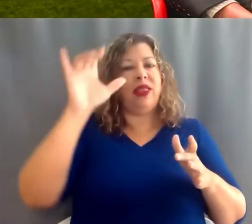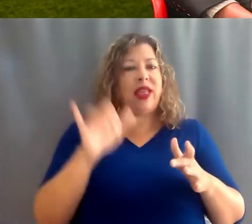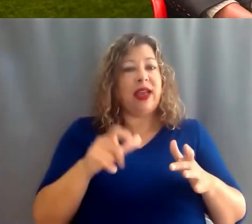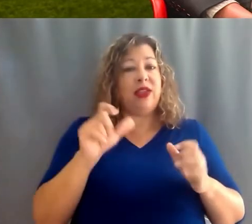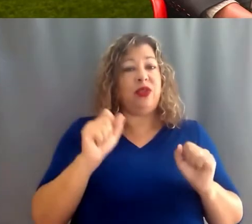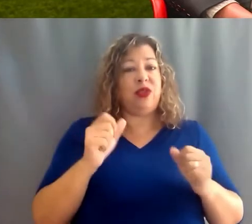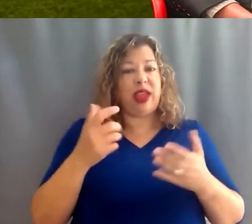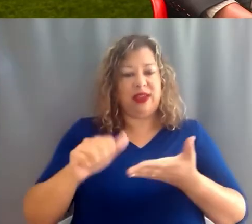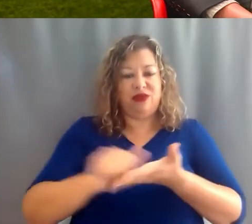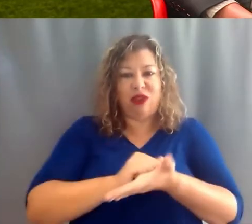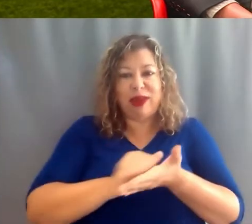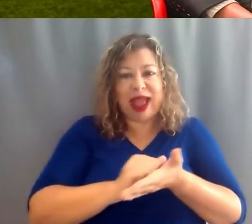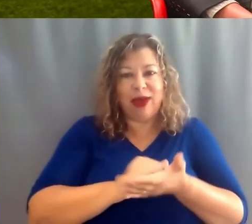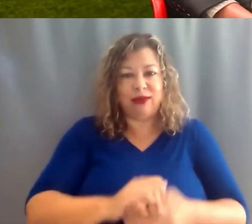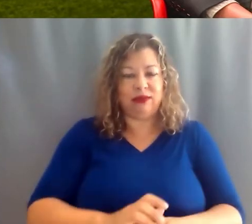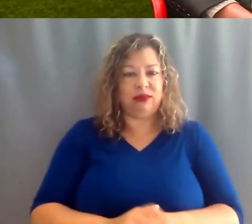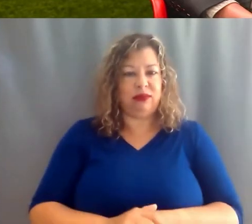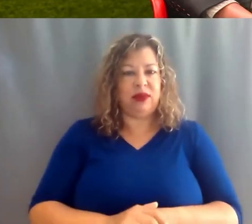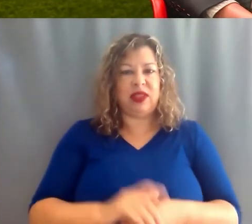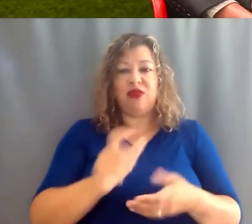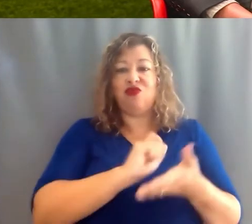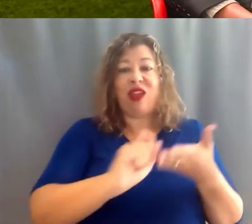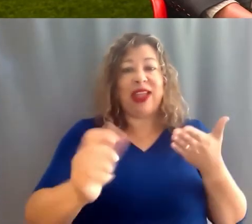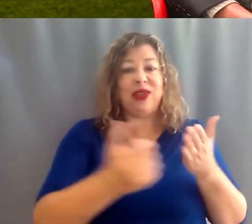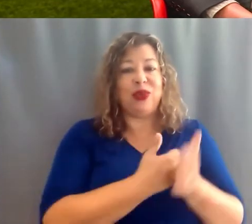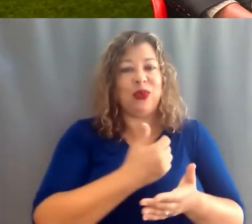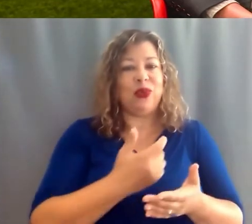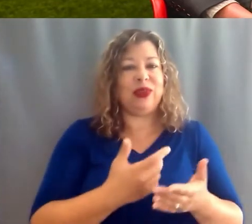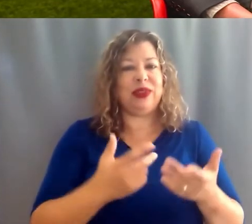The fact that you could also interact with other people. It's like.